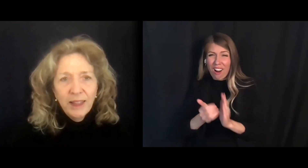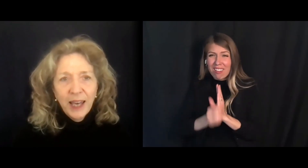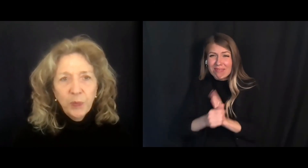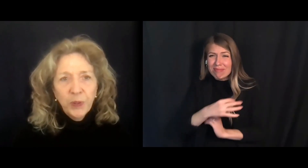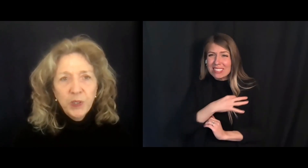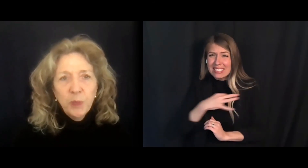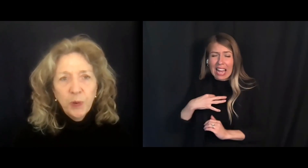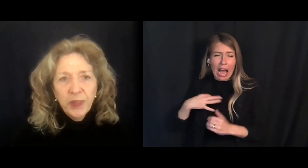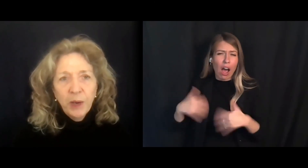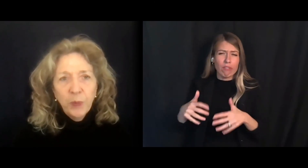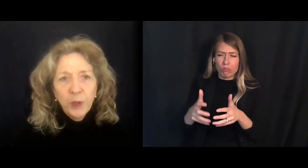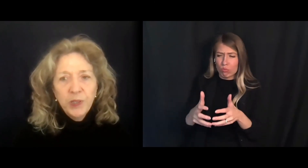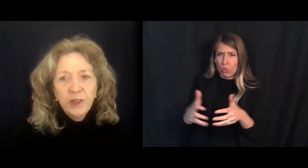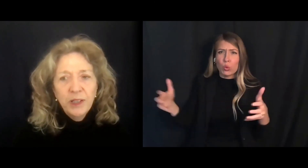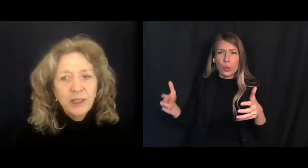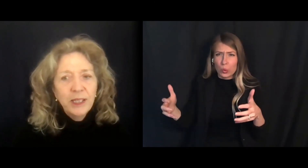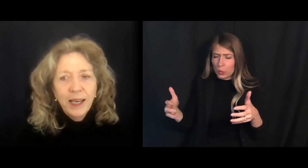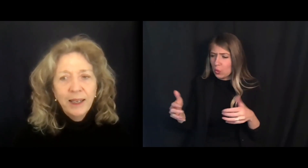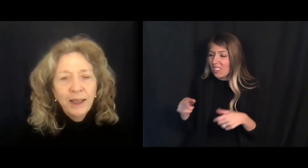that really support that work to this day,